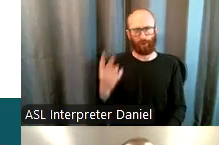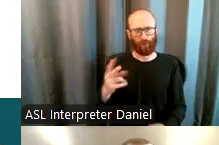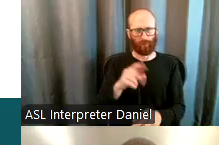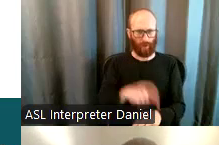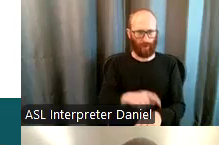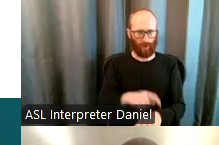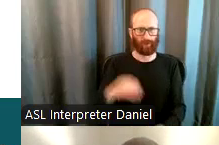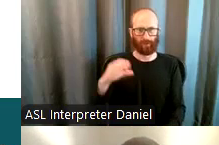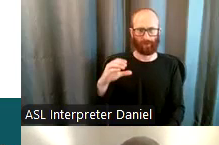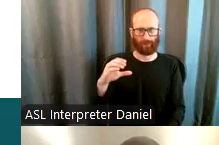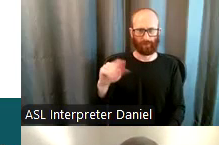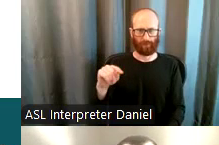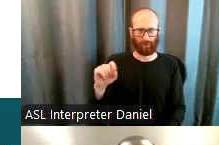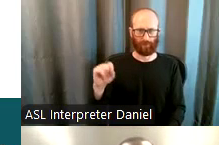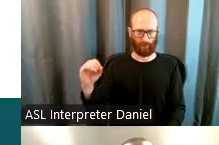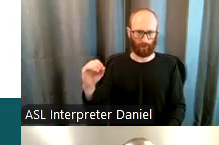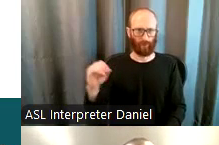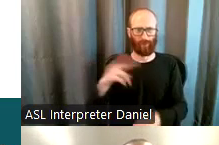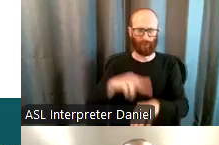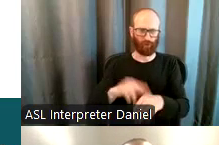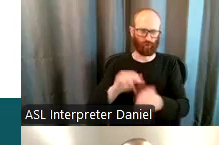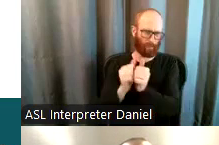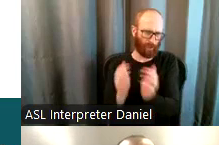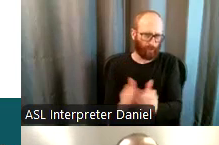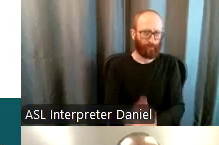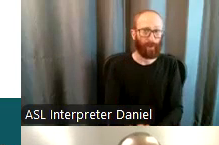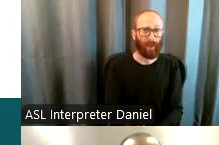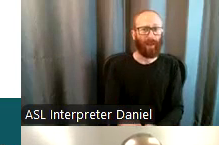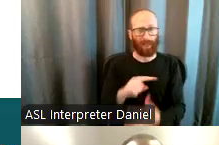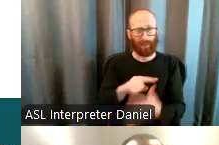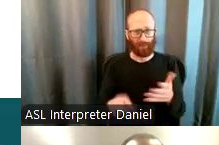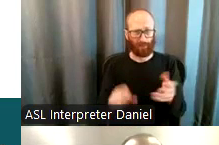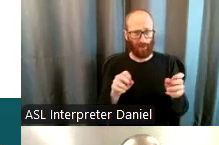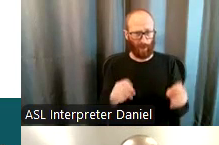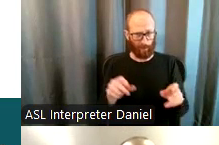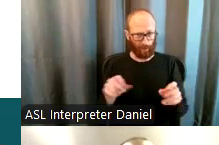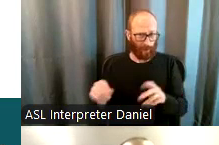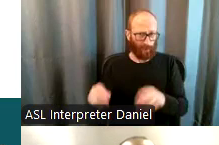competitor these are the opportunities that the CT graduation pathway in conjunction with